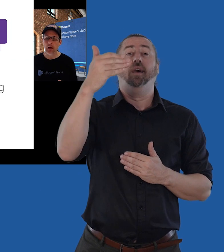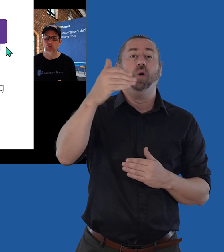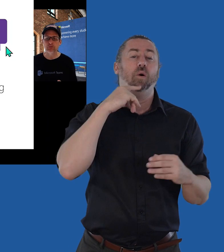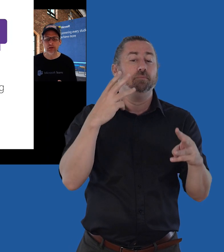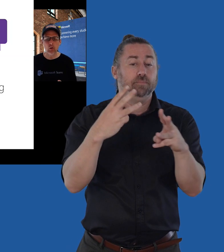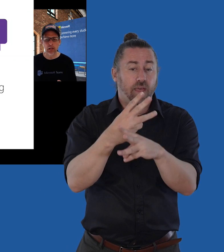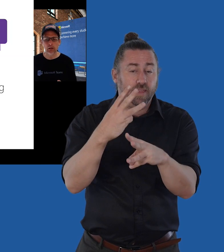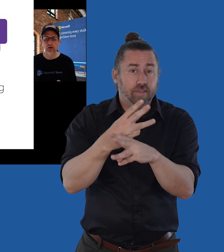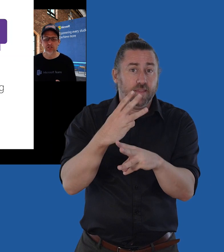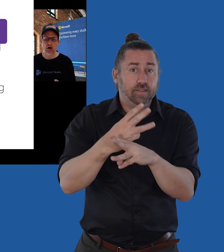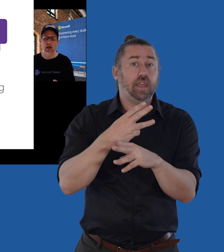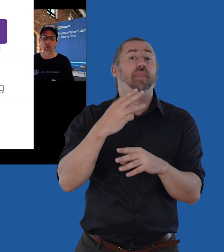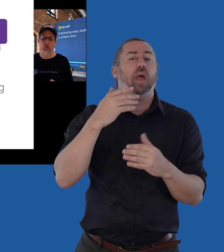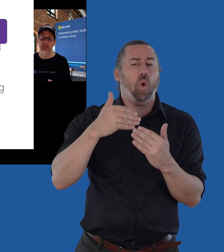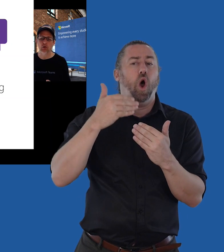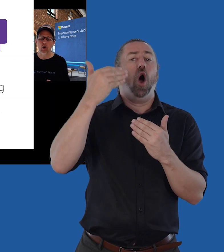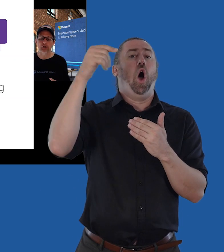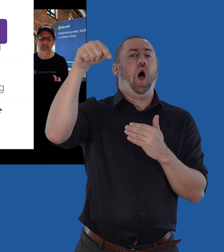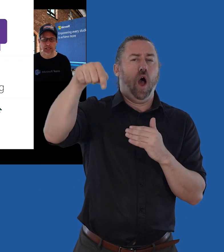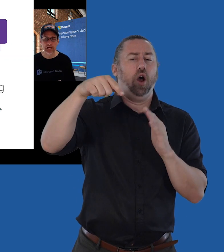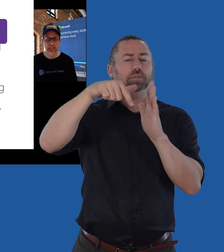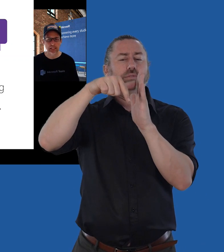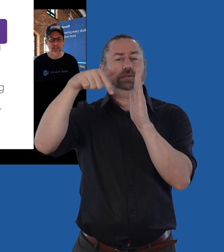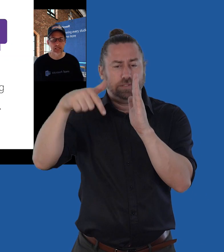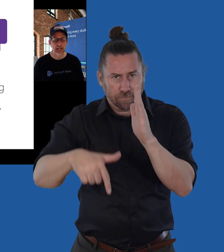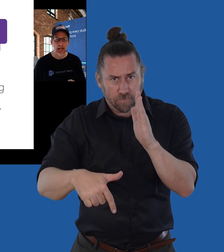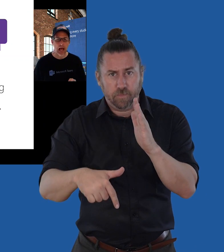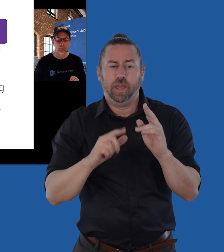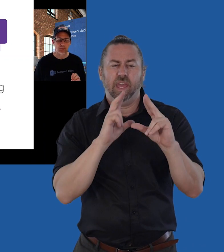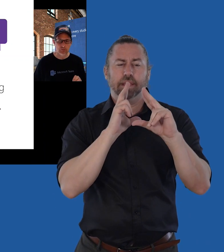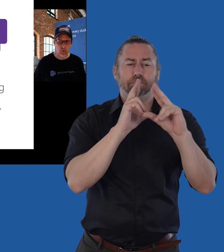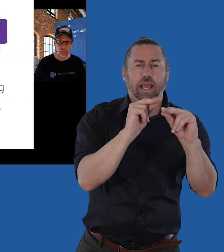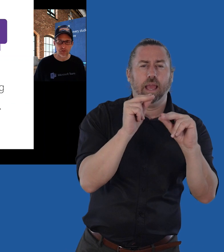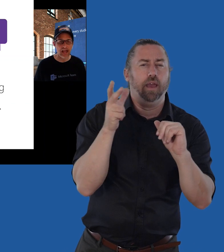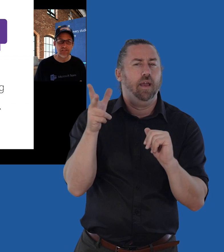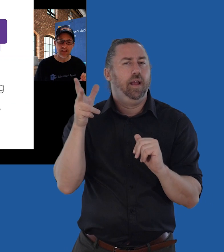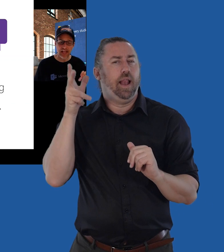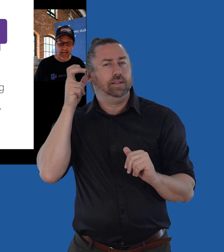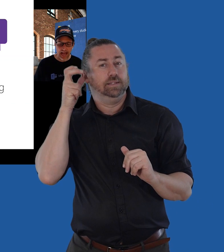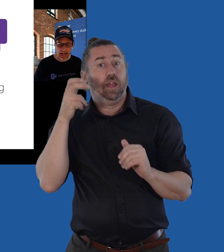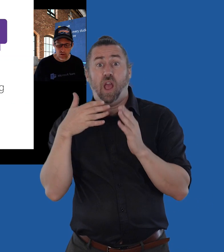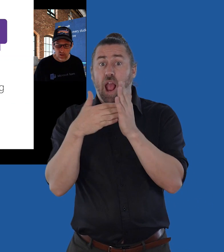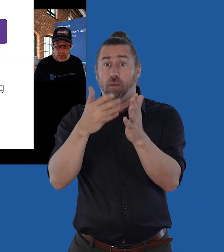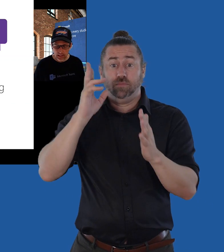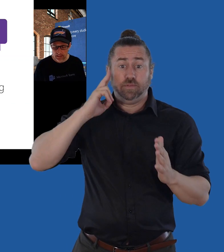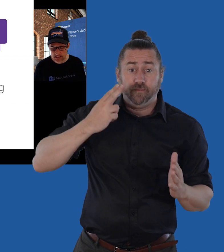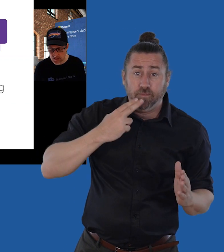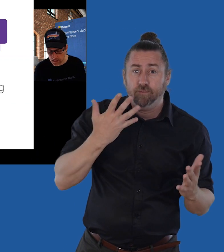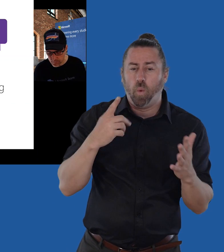and we'll spend quite a lot of time also on speaking, and listening support for the deaf, EIL, et cetera.